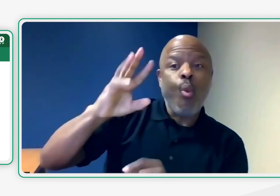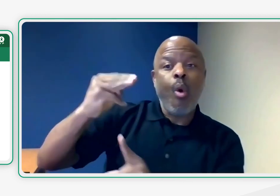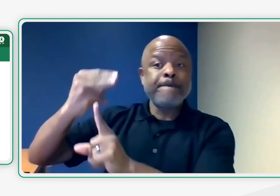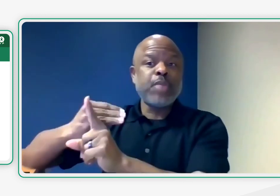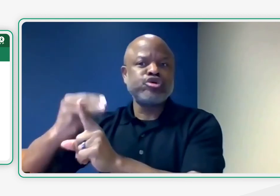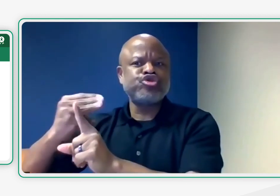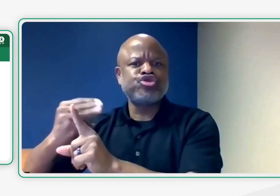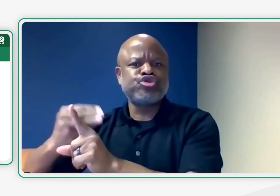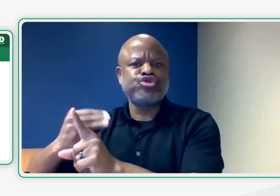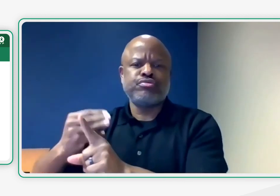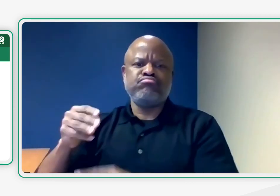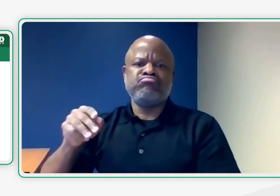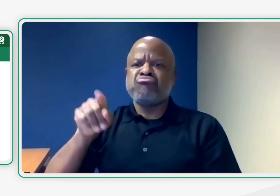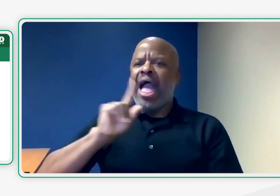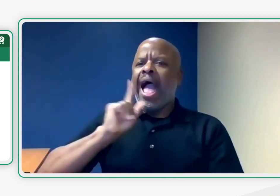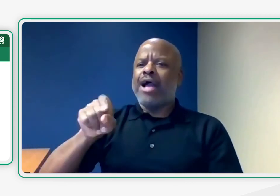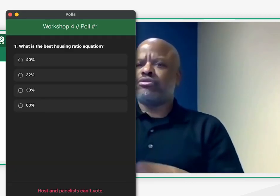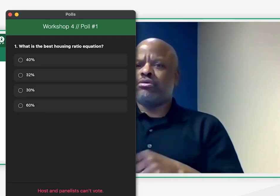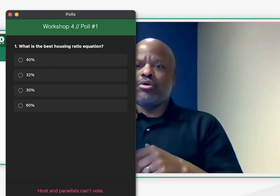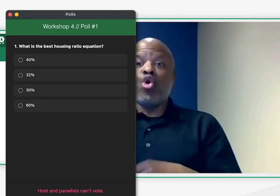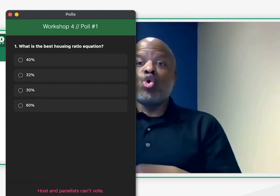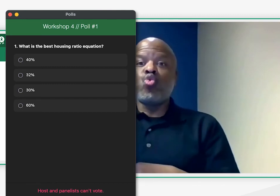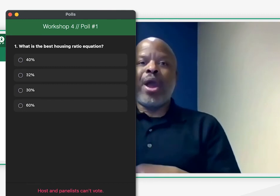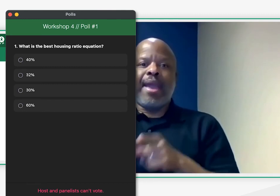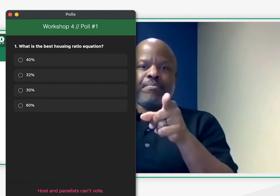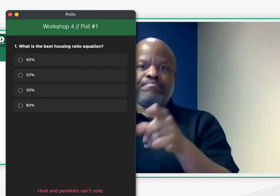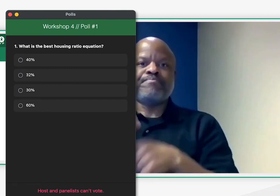spending on your household, whether that's rent or whether that's in a mortgage?